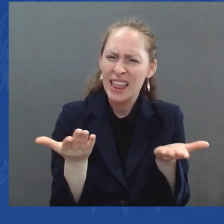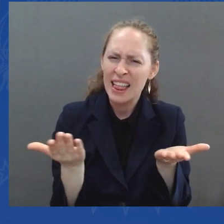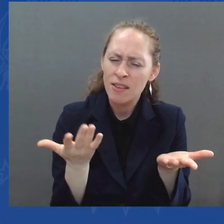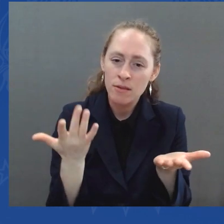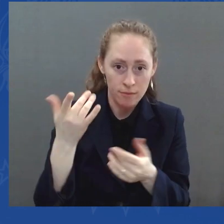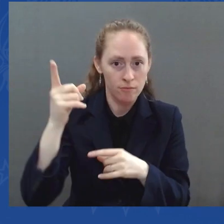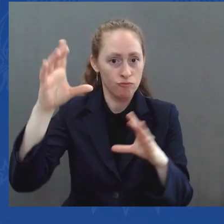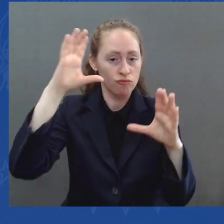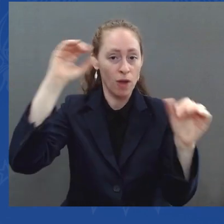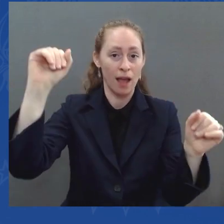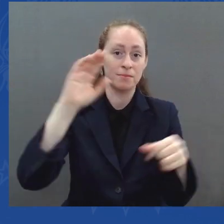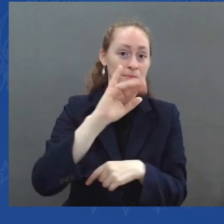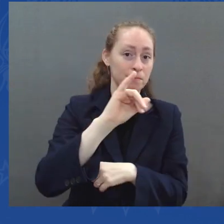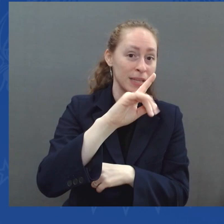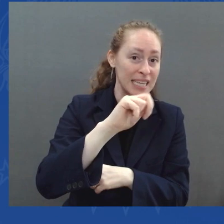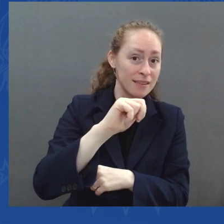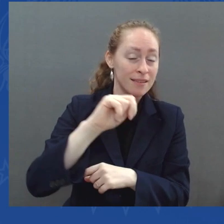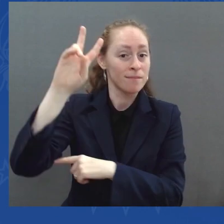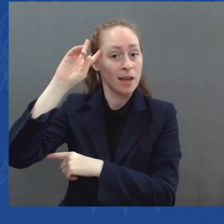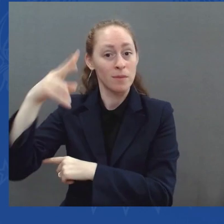understood from the start that the ACA wasn't perfect.